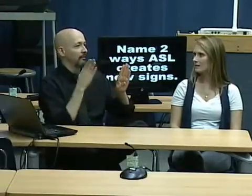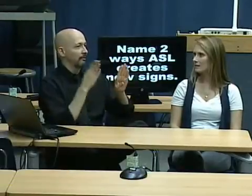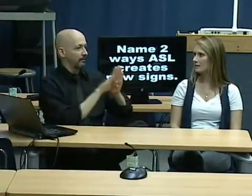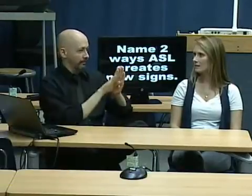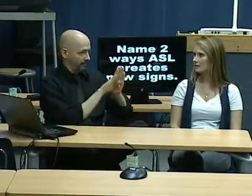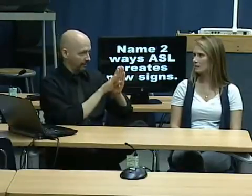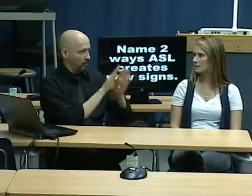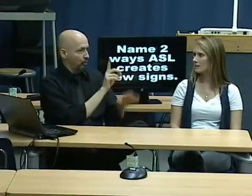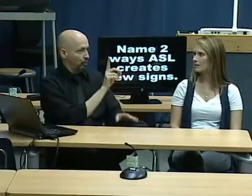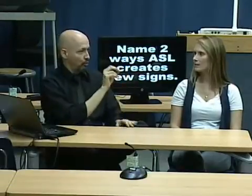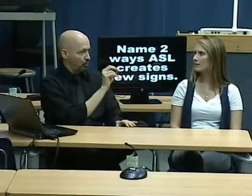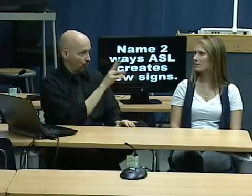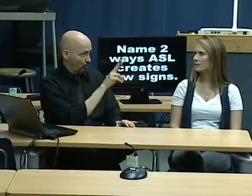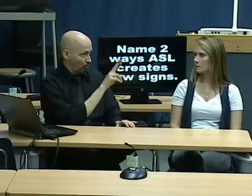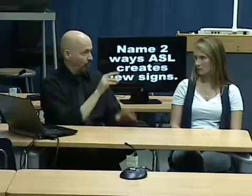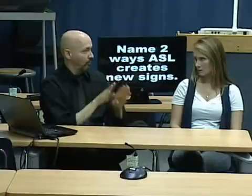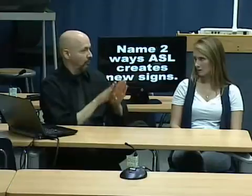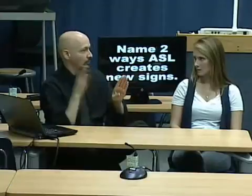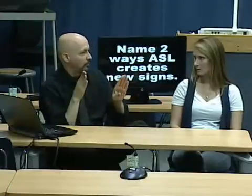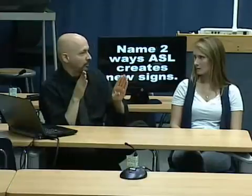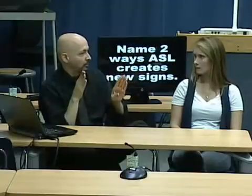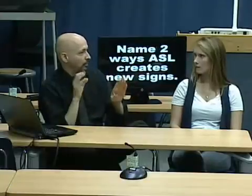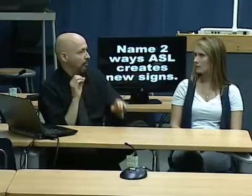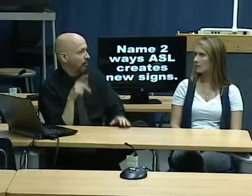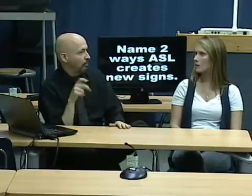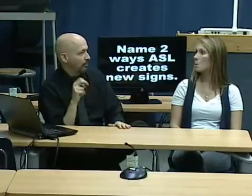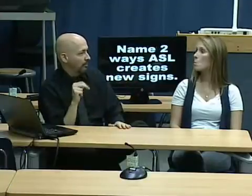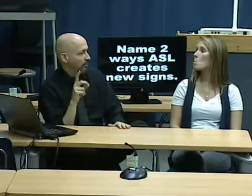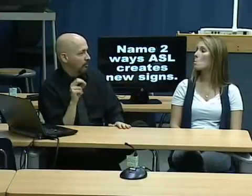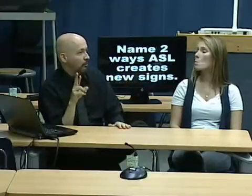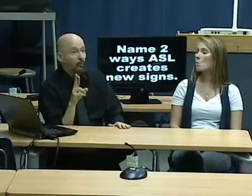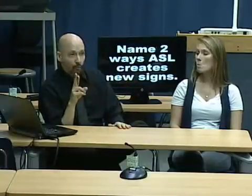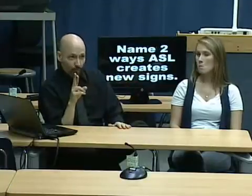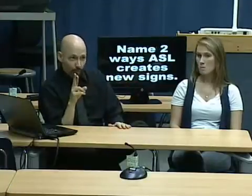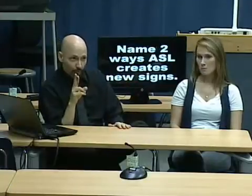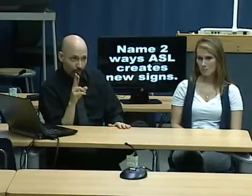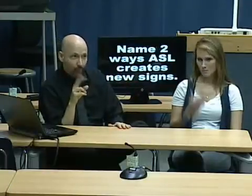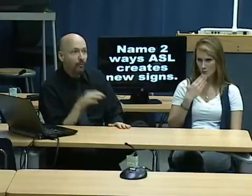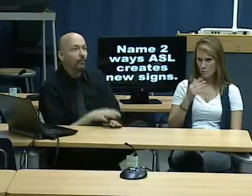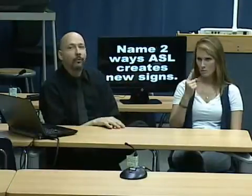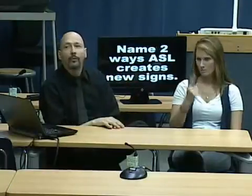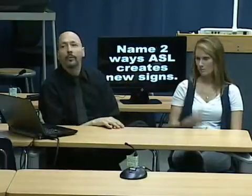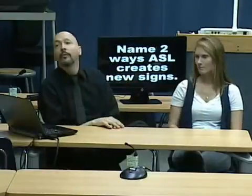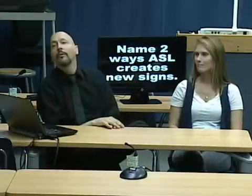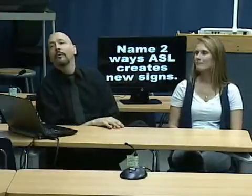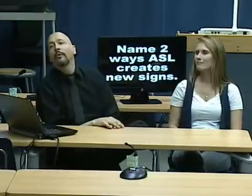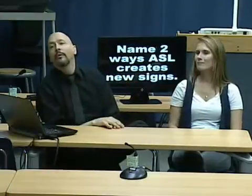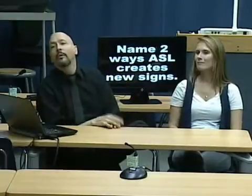Door... DOOR Open the door. OPEN DOOR Good one!